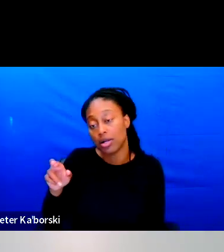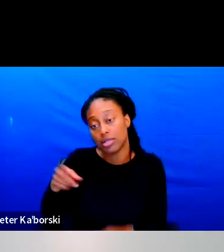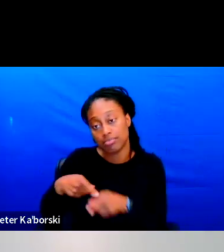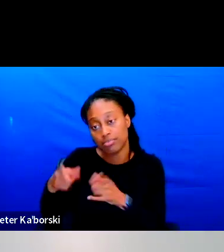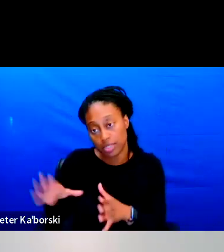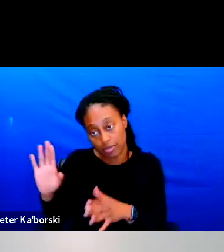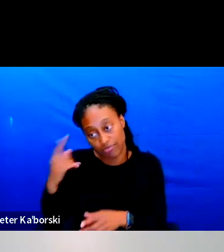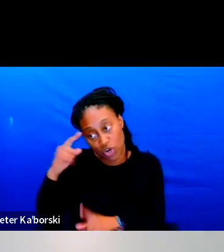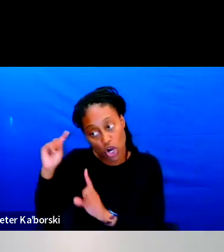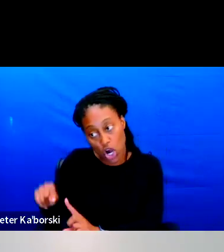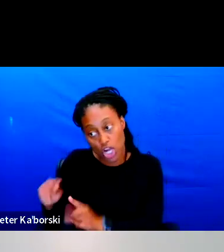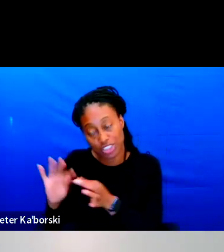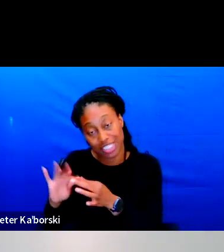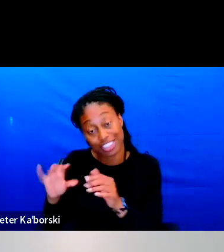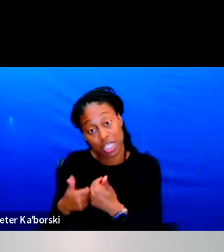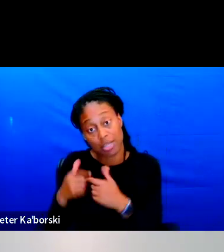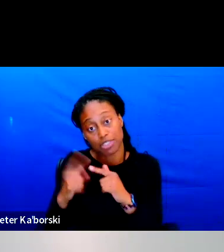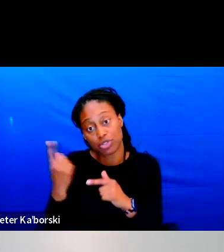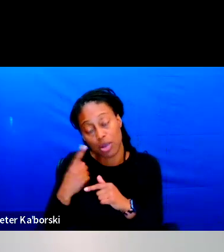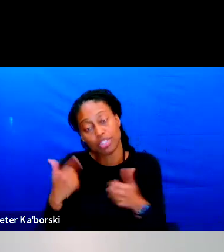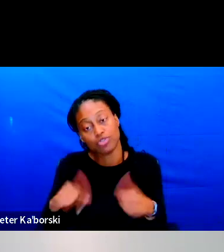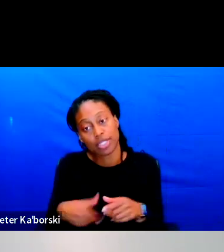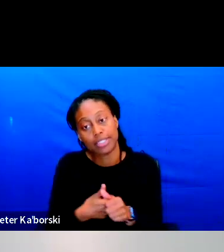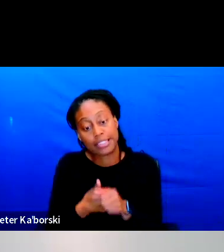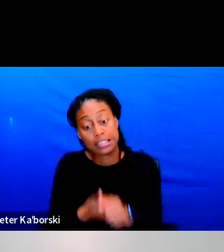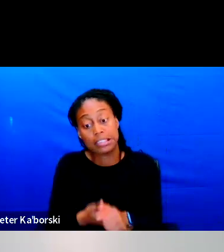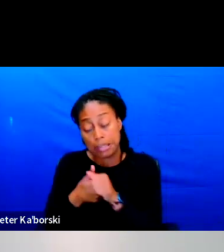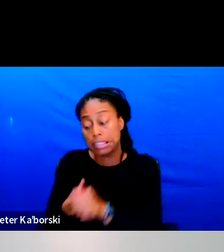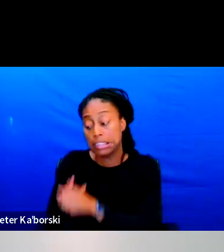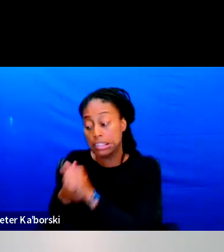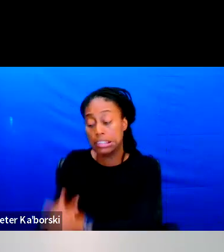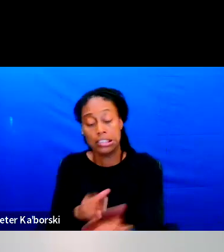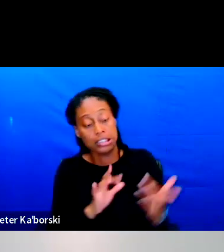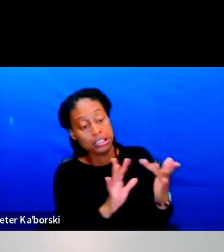Kyle Kleist: It's a challenge for her. But she's always trying to keep up making contacts with agencies.